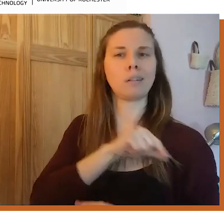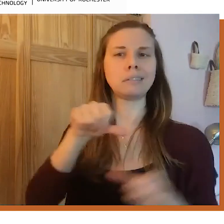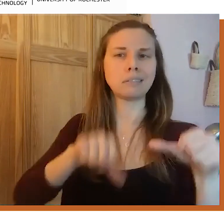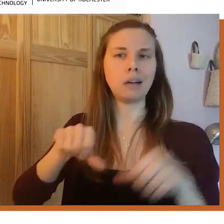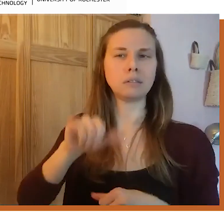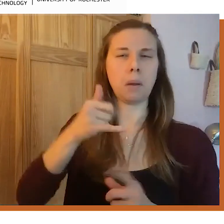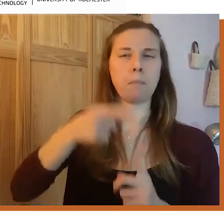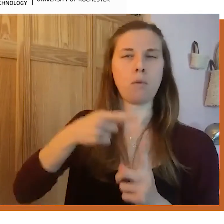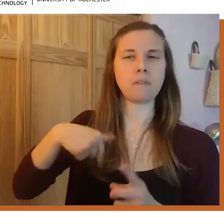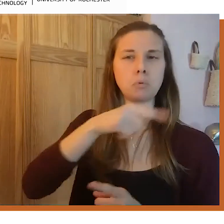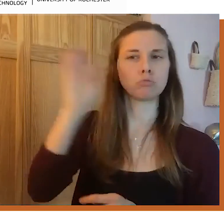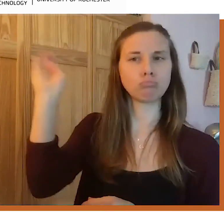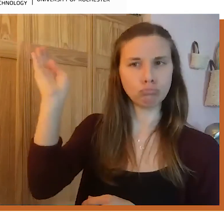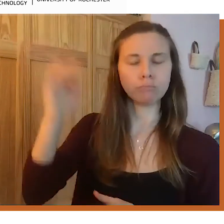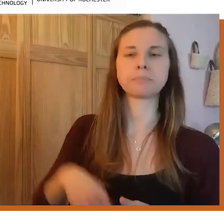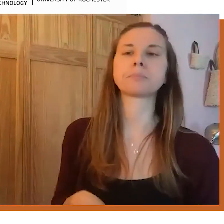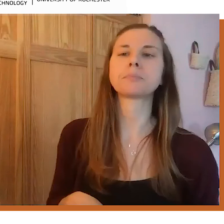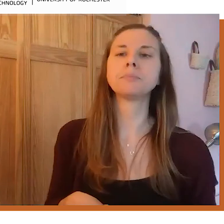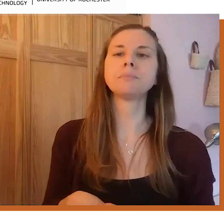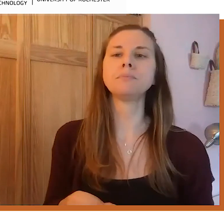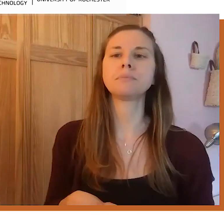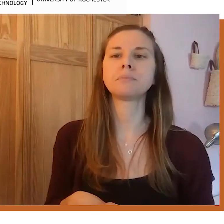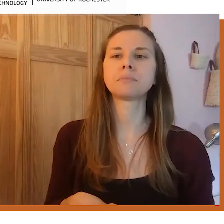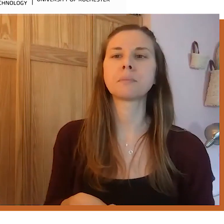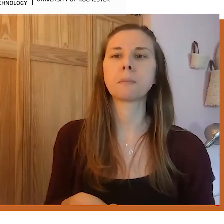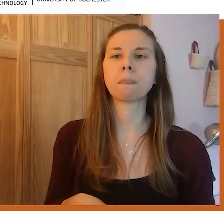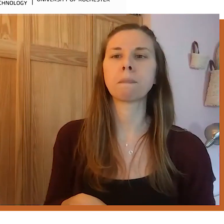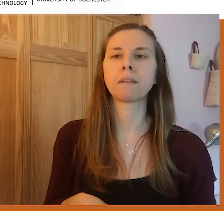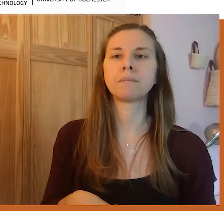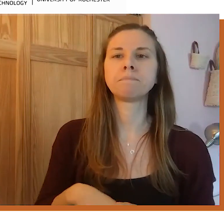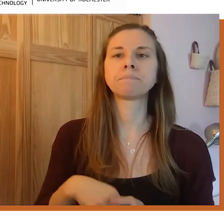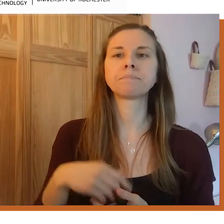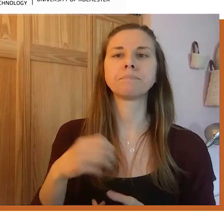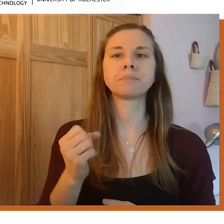and more representative of science and what it could look like,